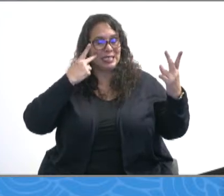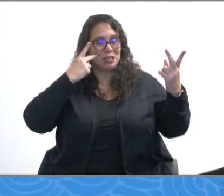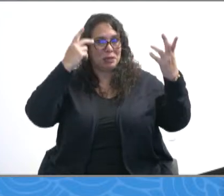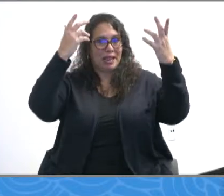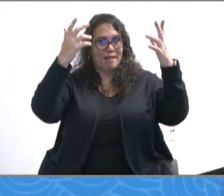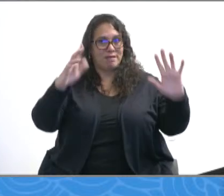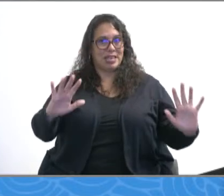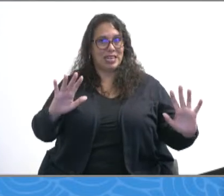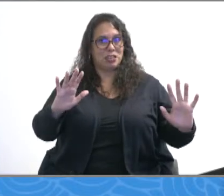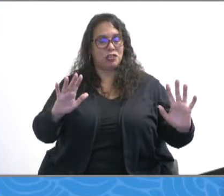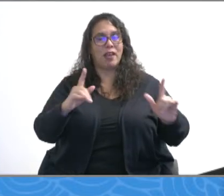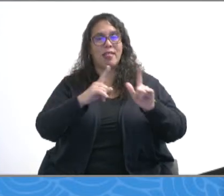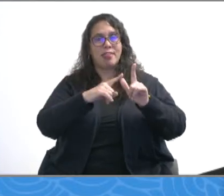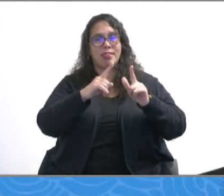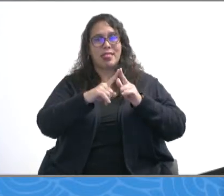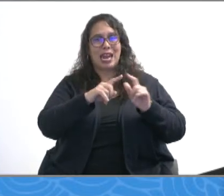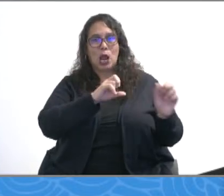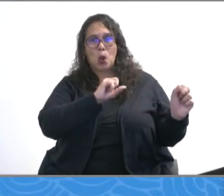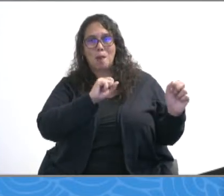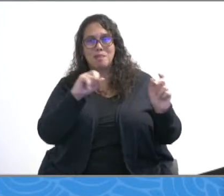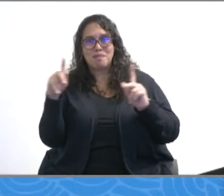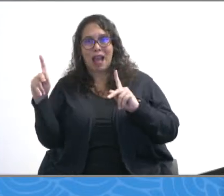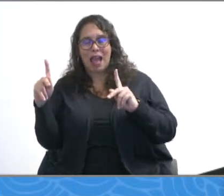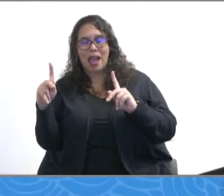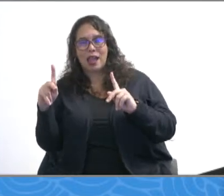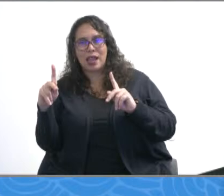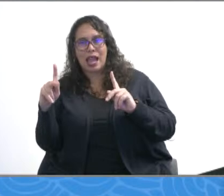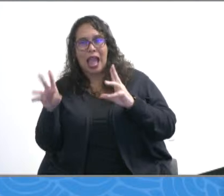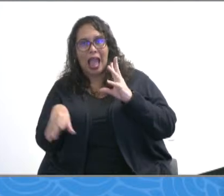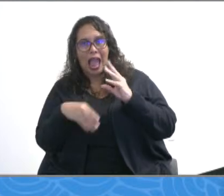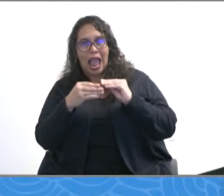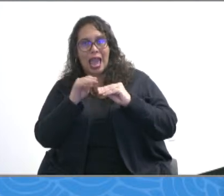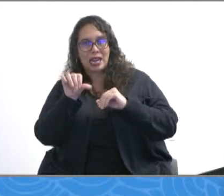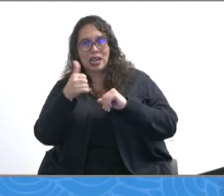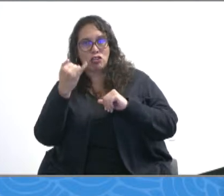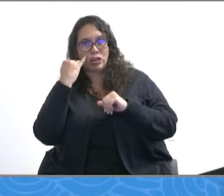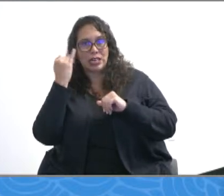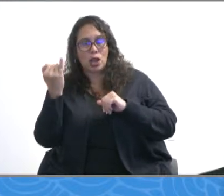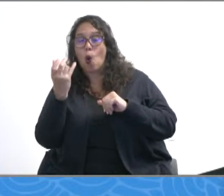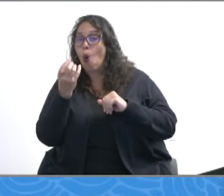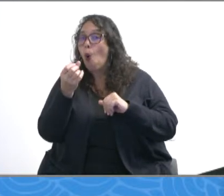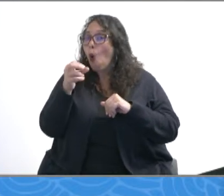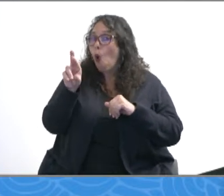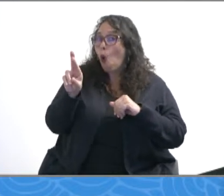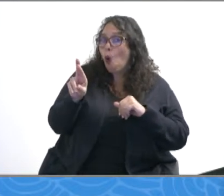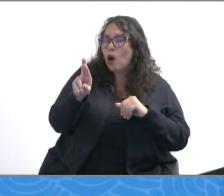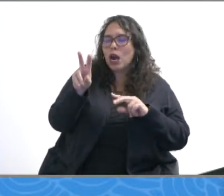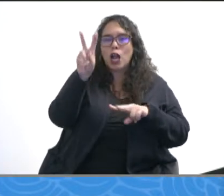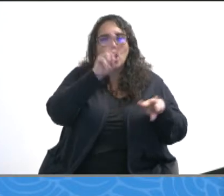I can go ahead and I can add another thought, or then I can go ahead and rate thoughts,